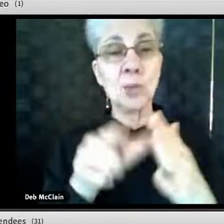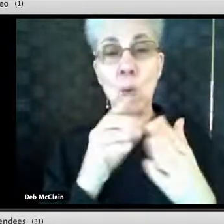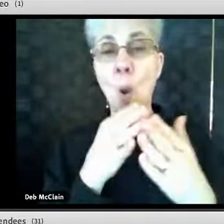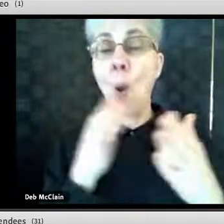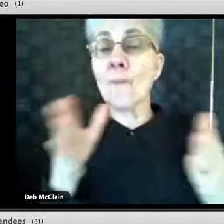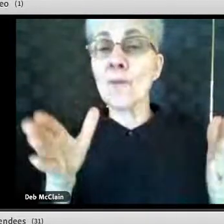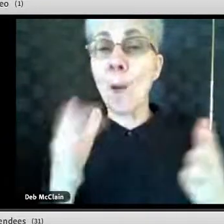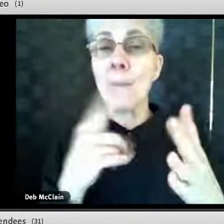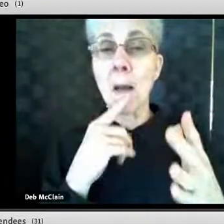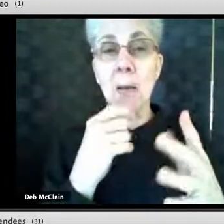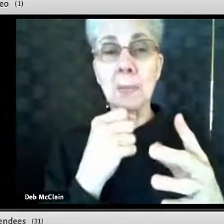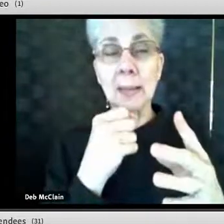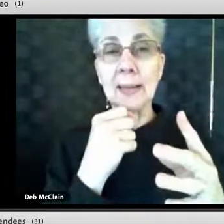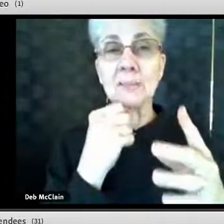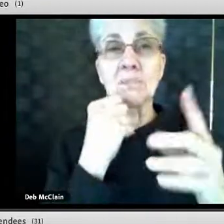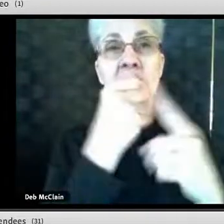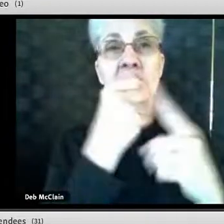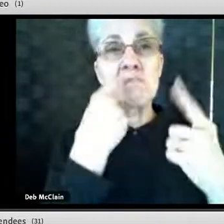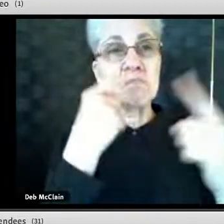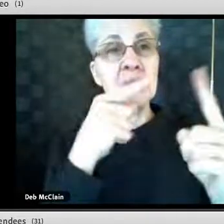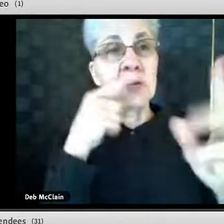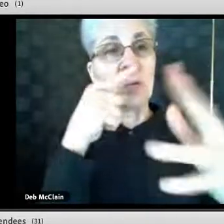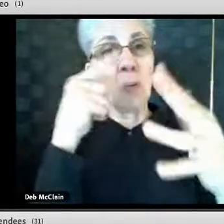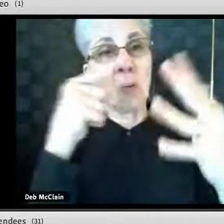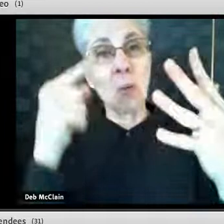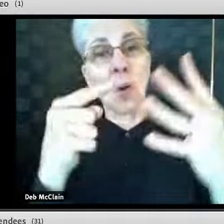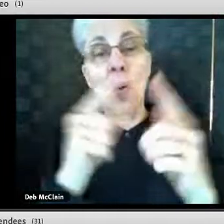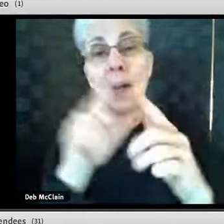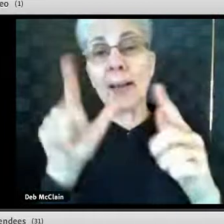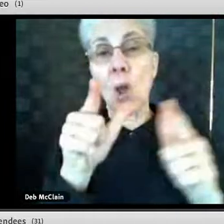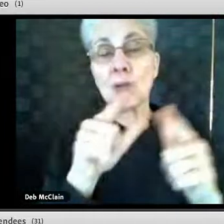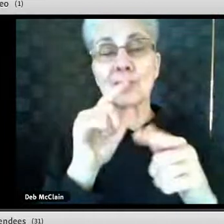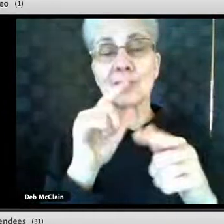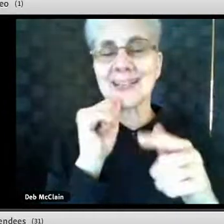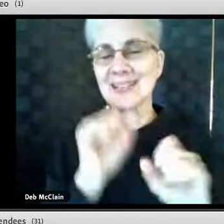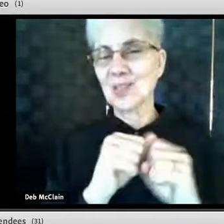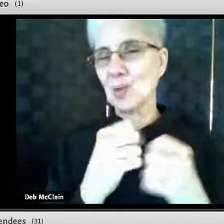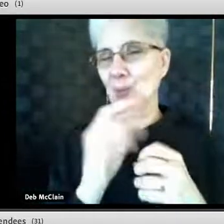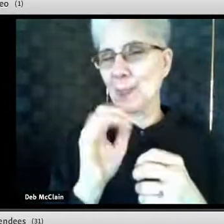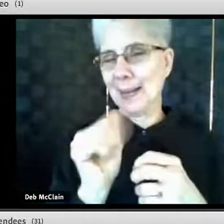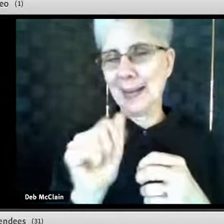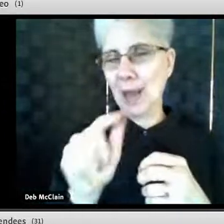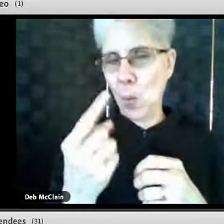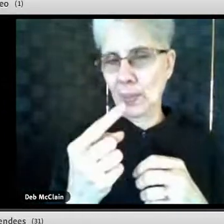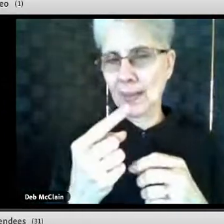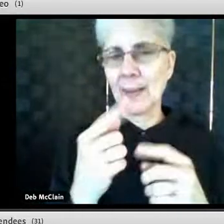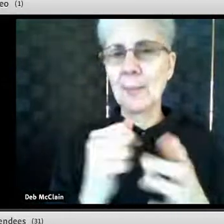and you're overall probably hitting goals in the larger library goal, not even just your social media goals.